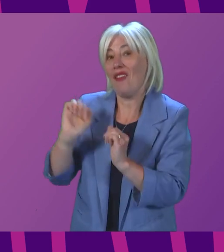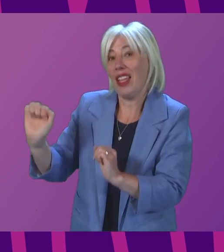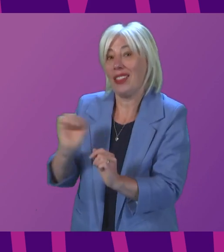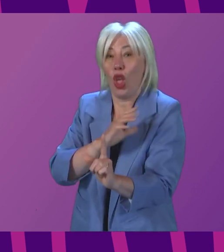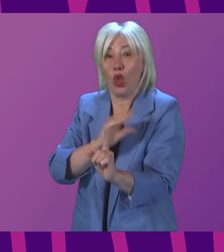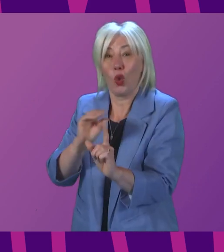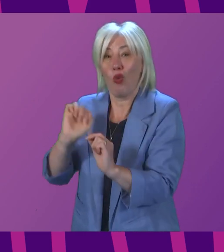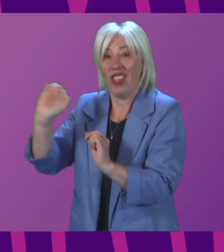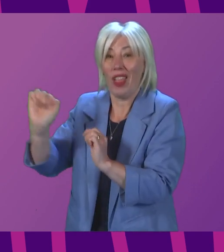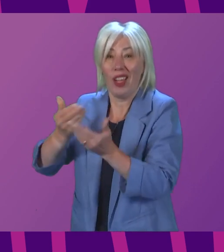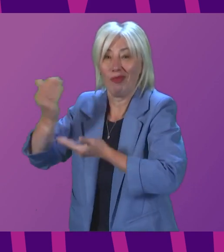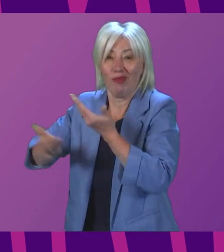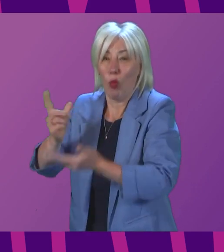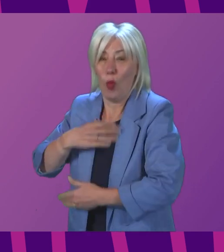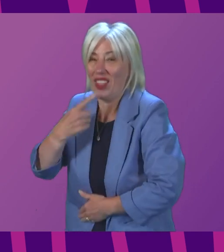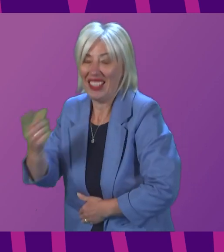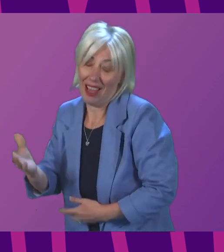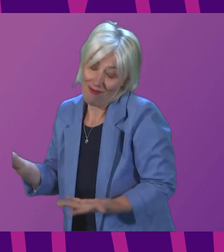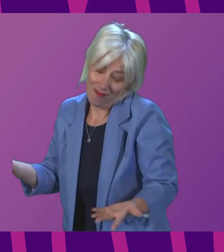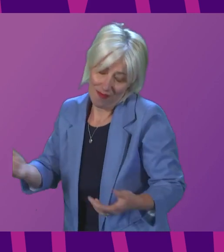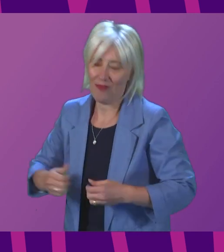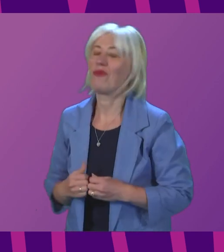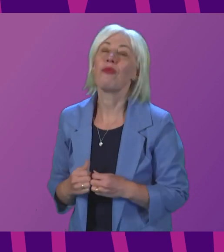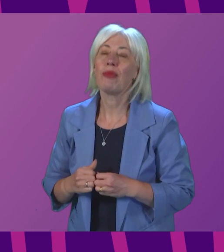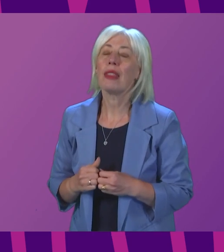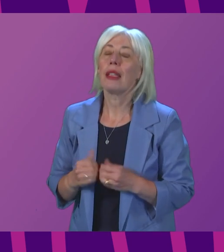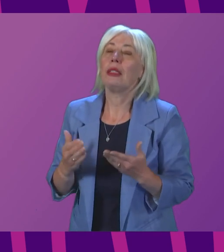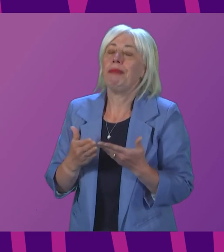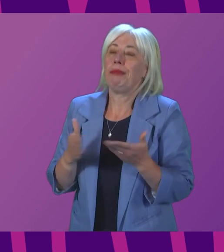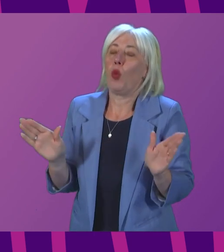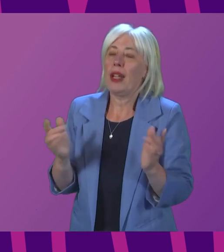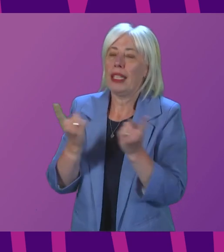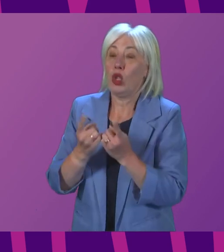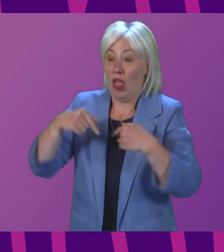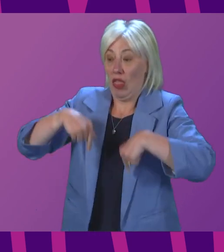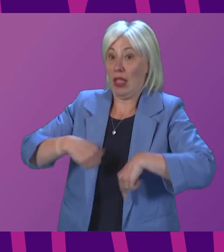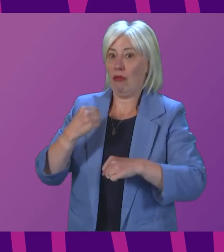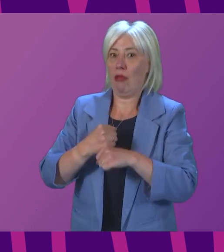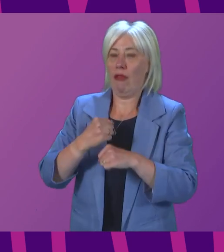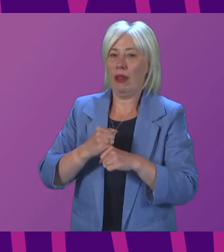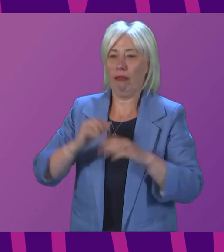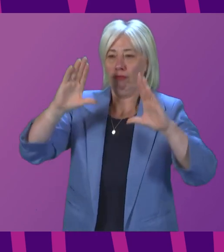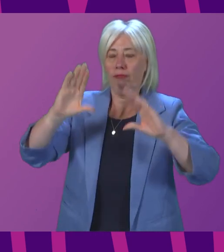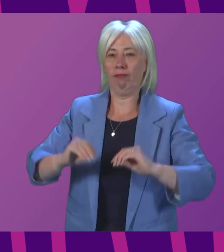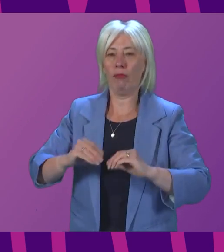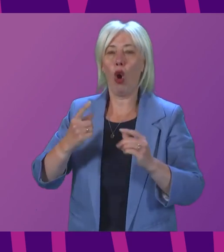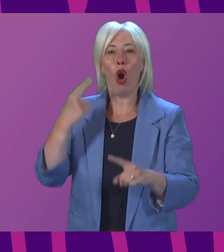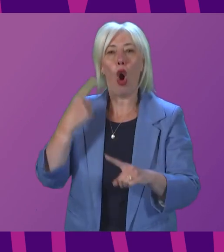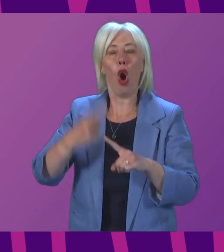On the wider issue, it was this Government that ended the system of automatic early release—which